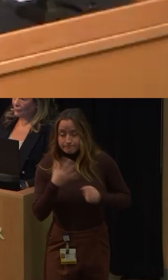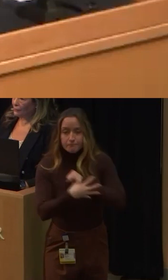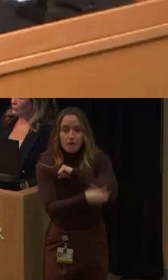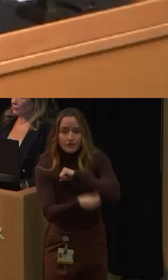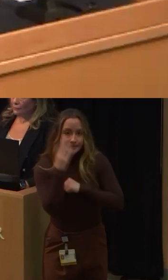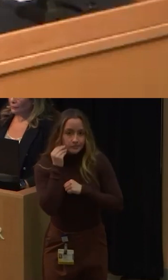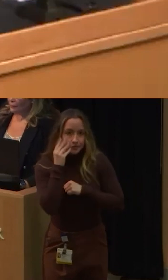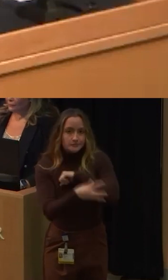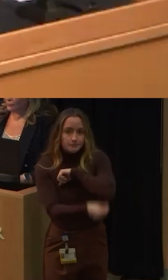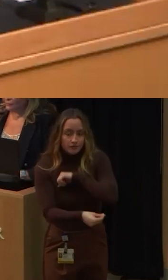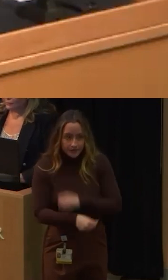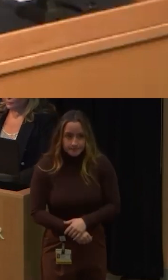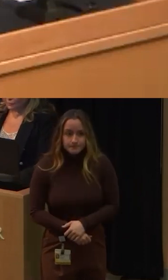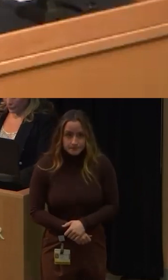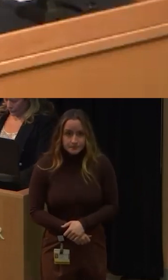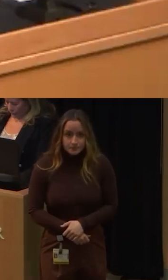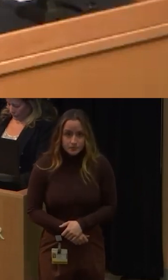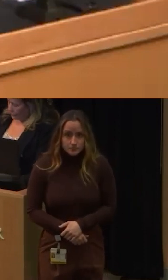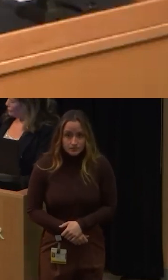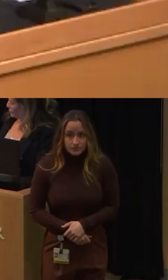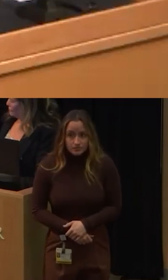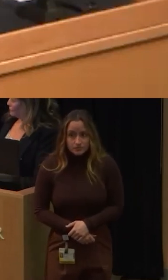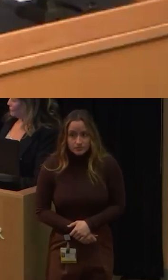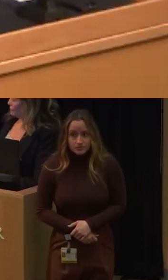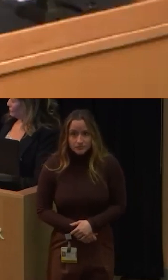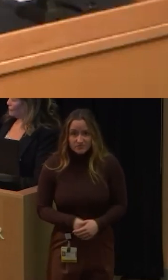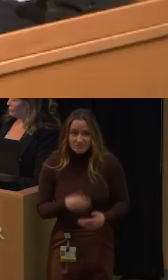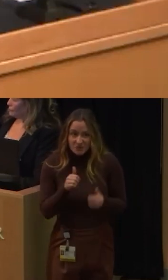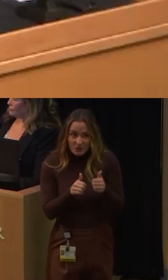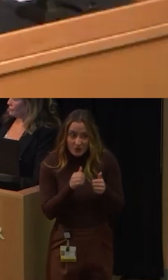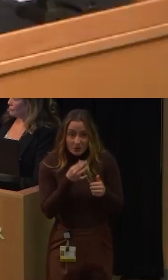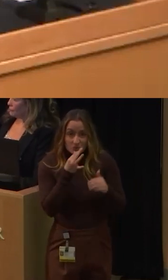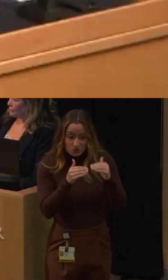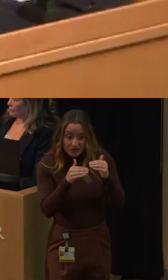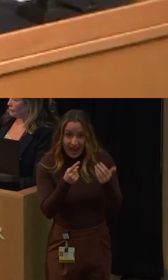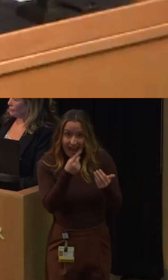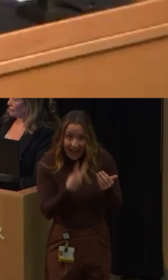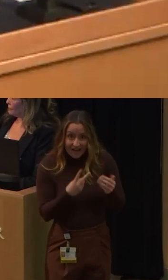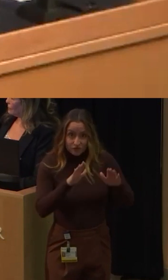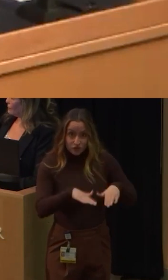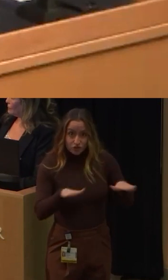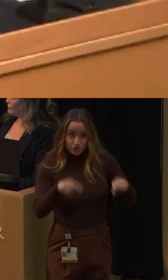They all are living in poverty, almost half of the children in the city of Rochester,